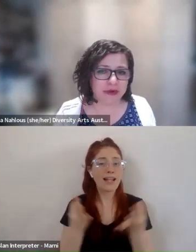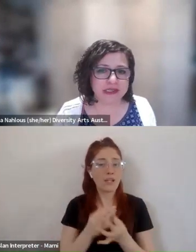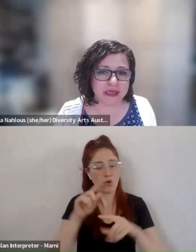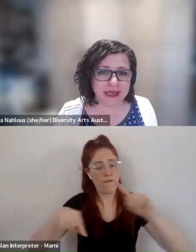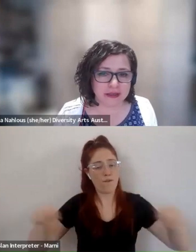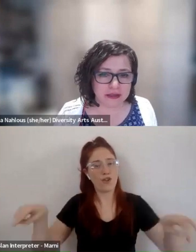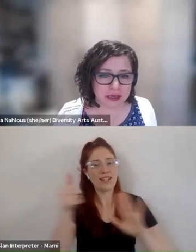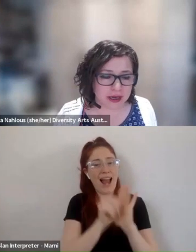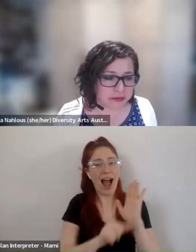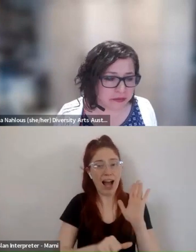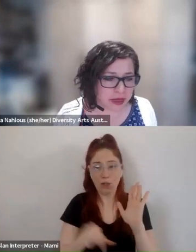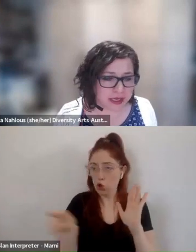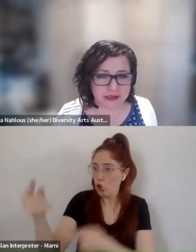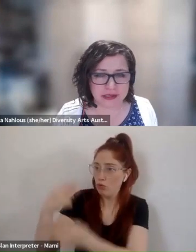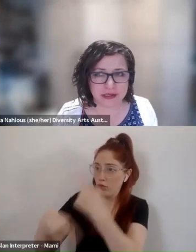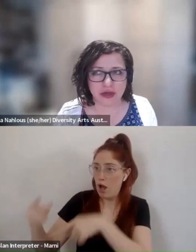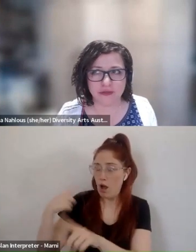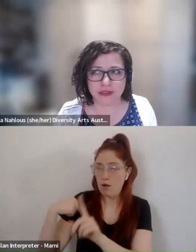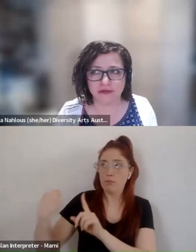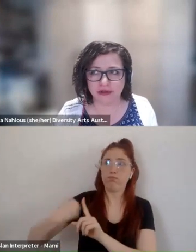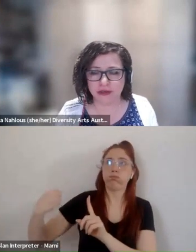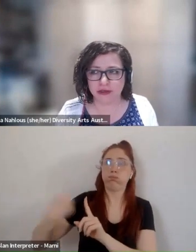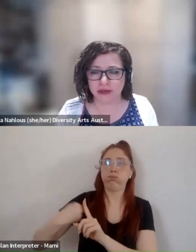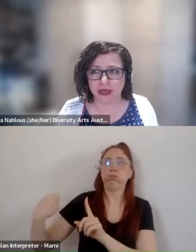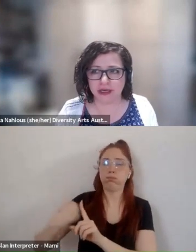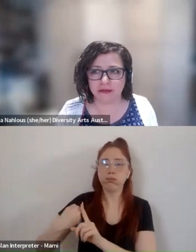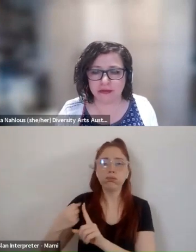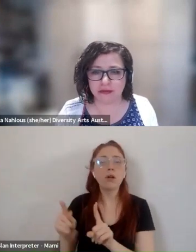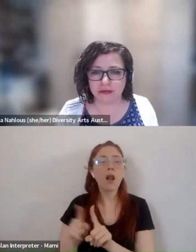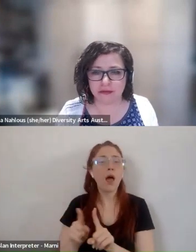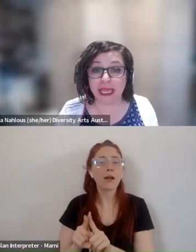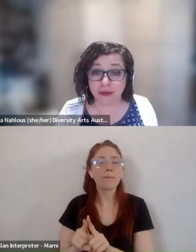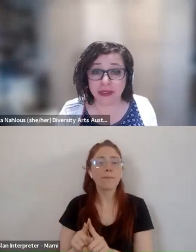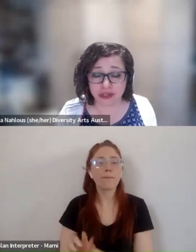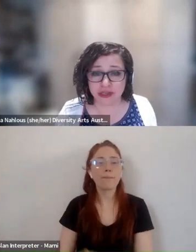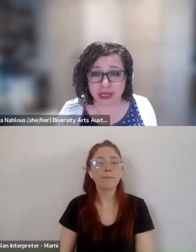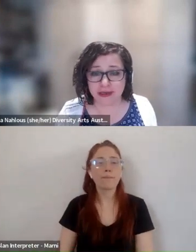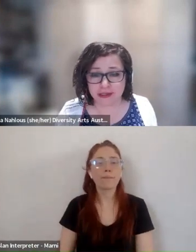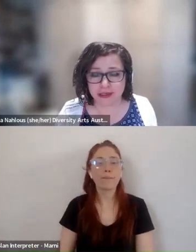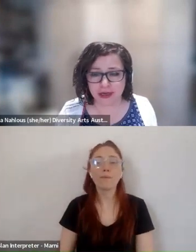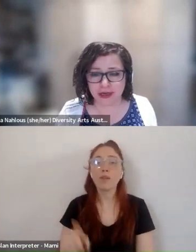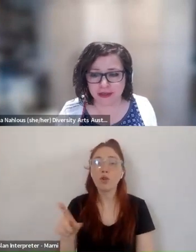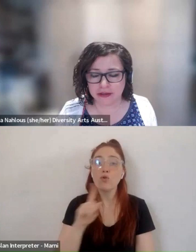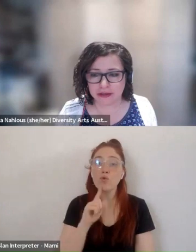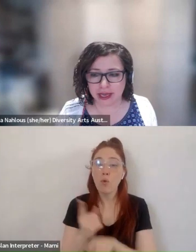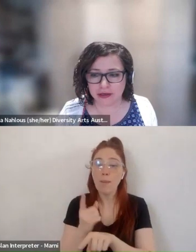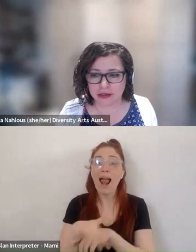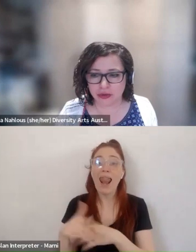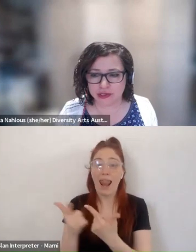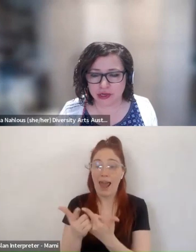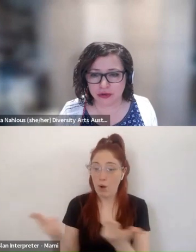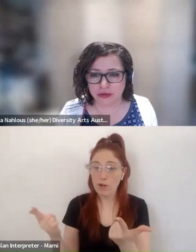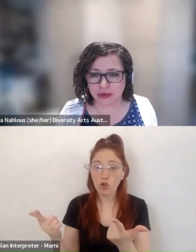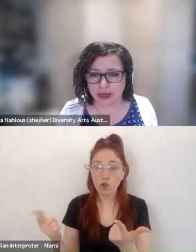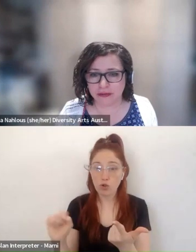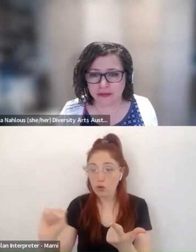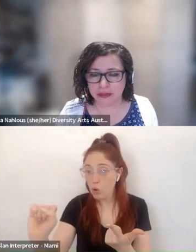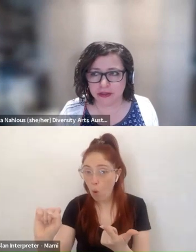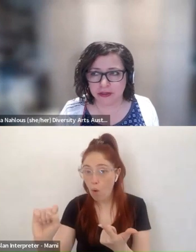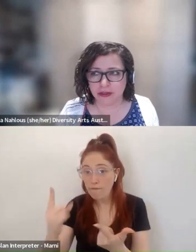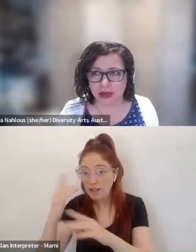resonated, I guess, in terms of language. And, and also, I